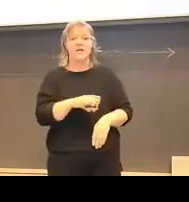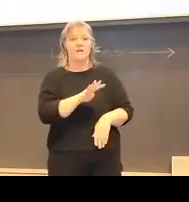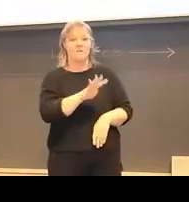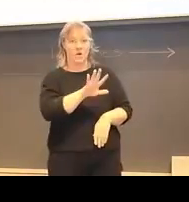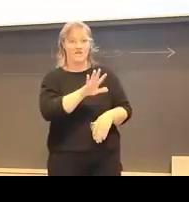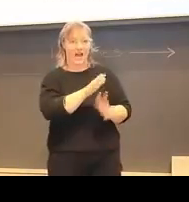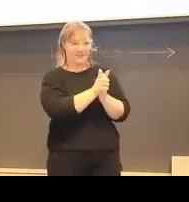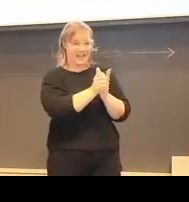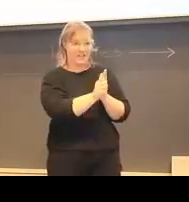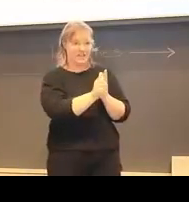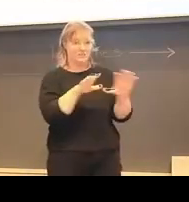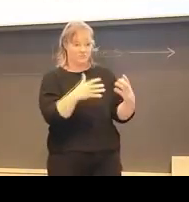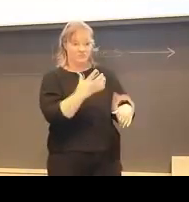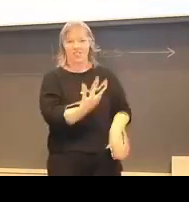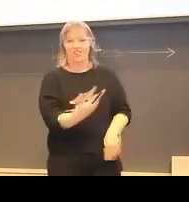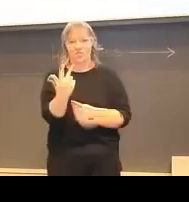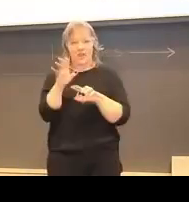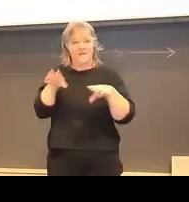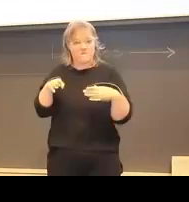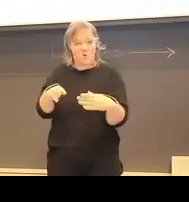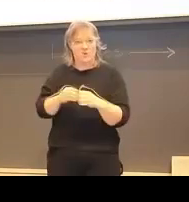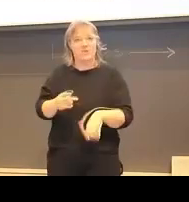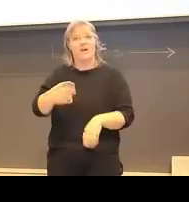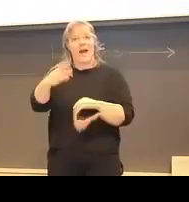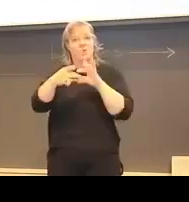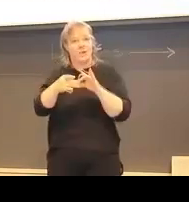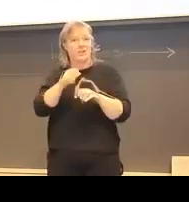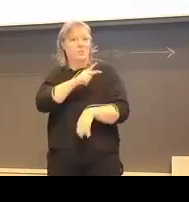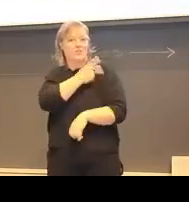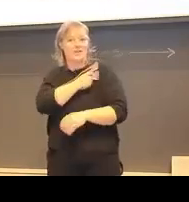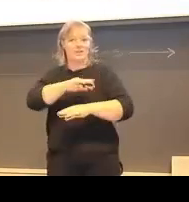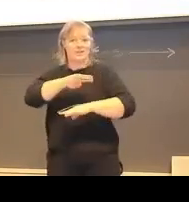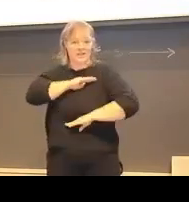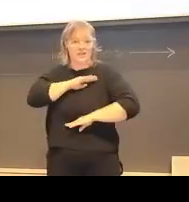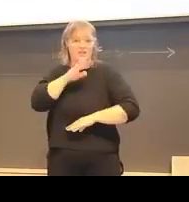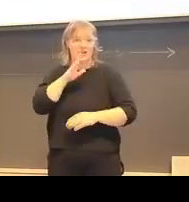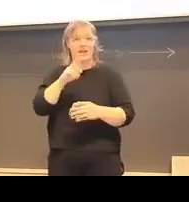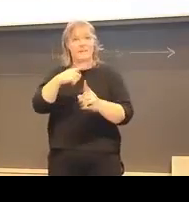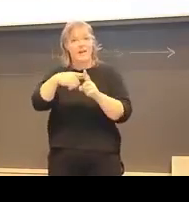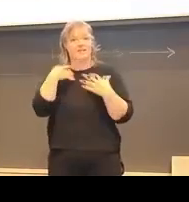were highly correlated with patient satisfaction and positive Health outcomes and found that our